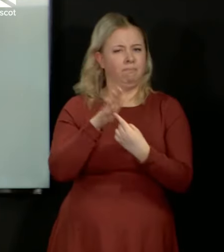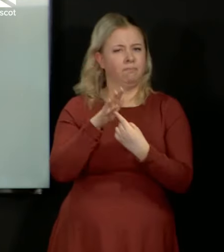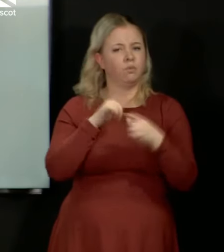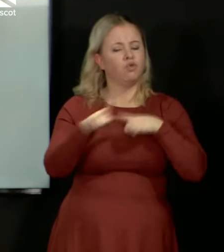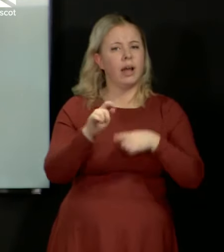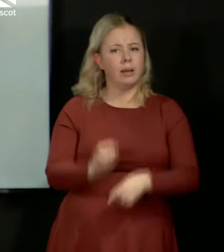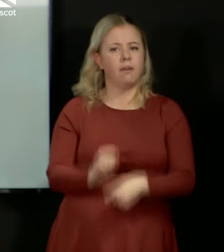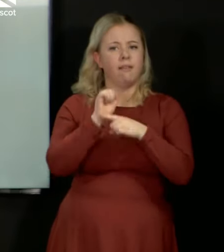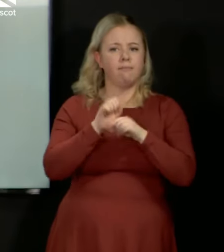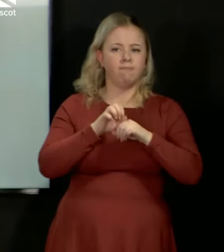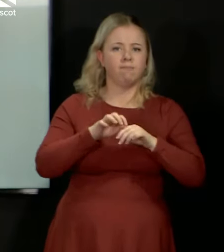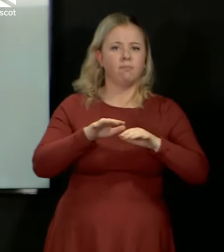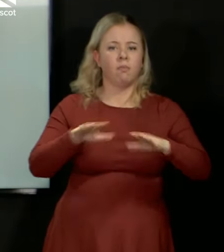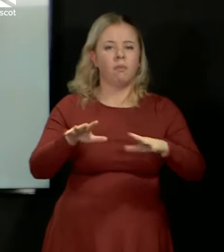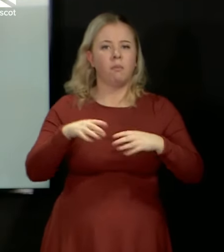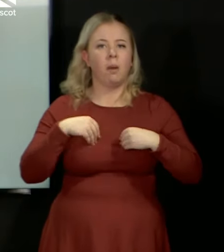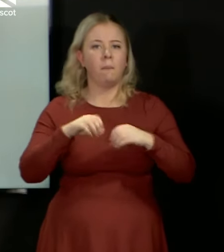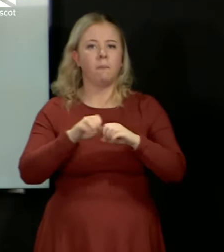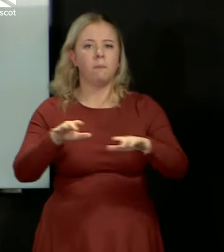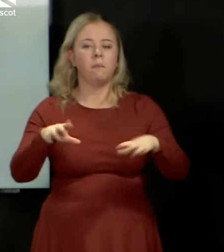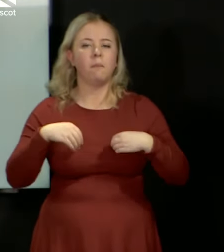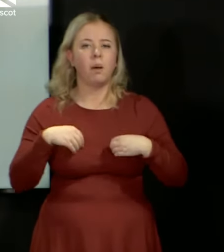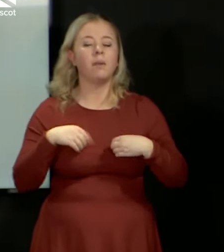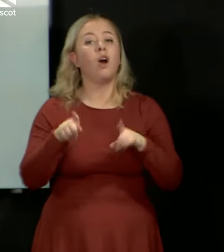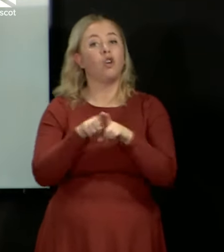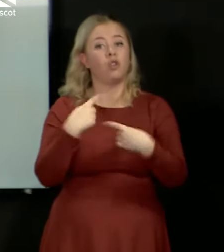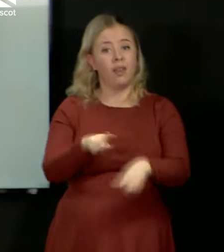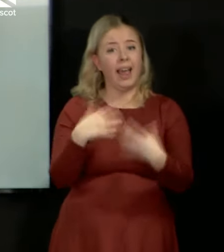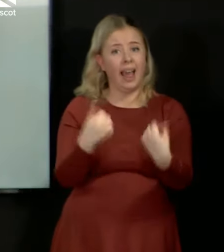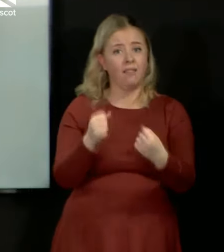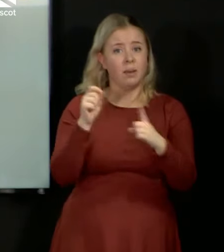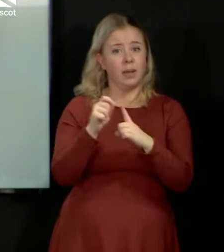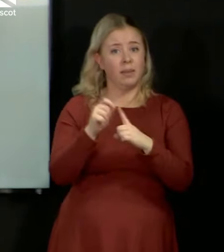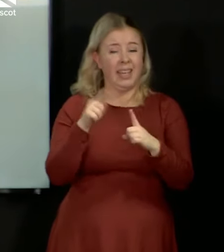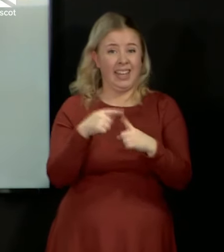of the virus, and that they have the PPE that they need, you know what we have done about